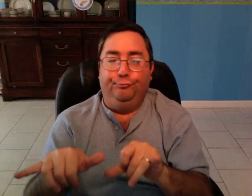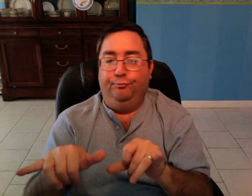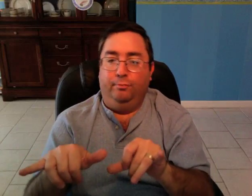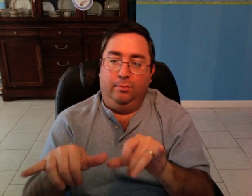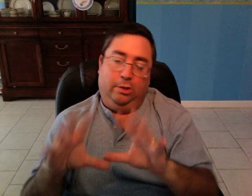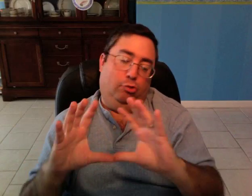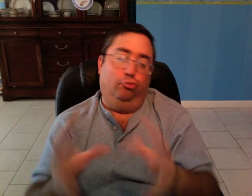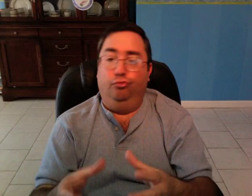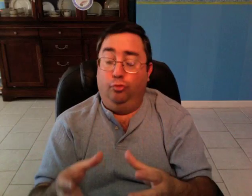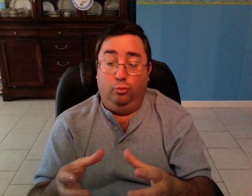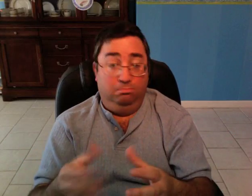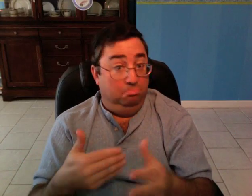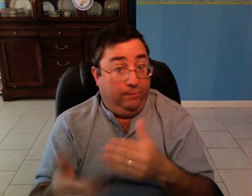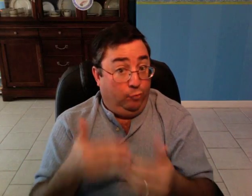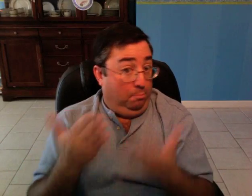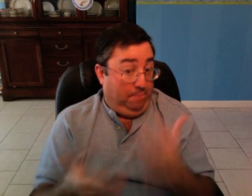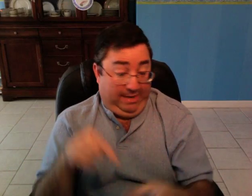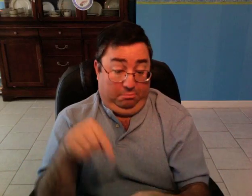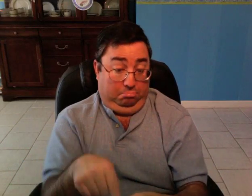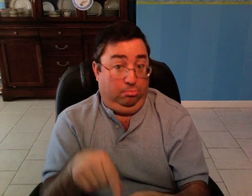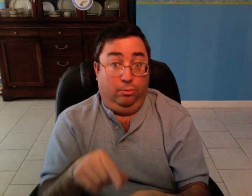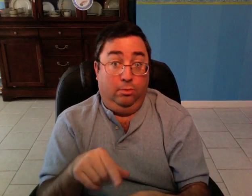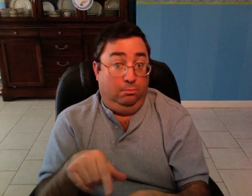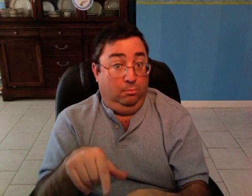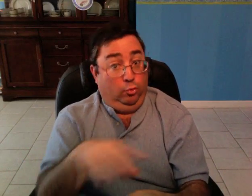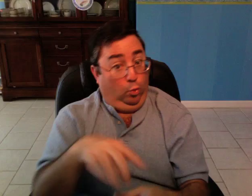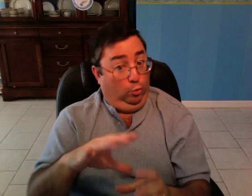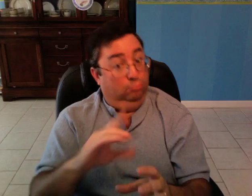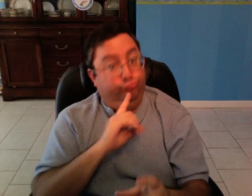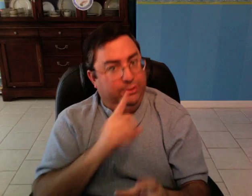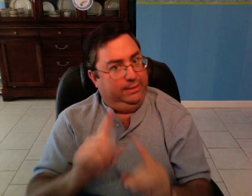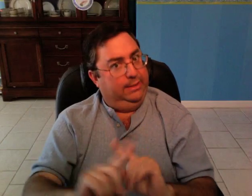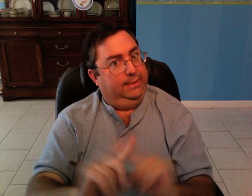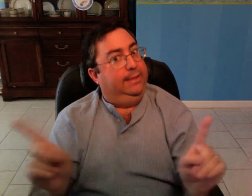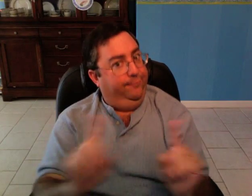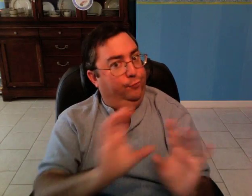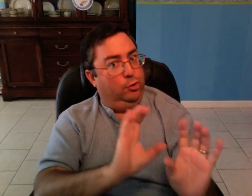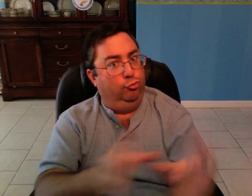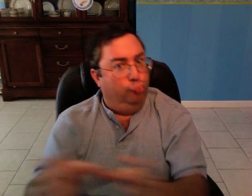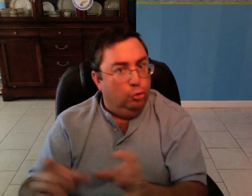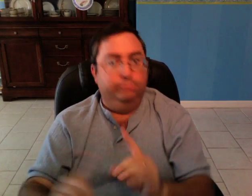And even though they were all from different cultures,